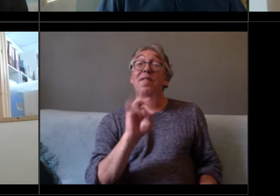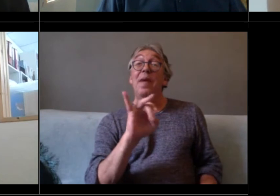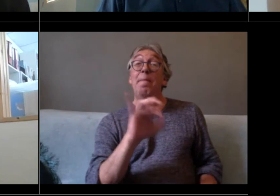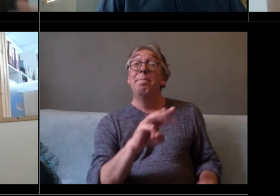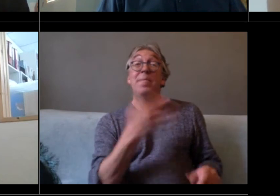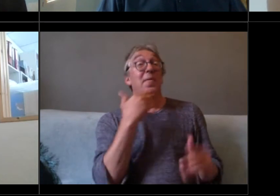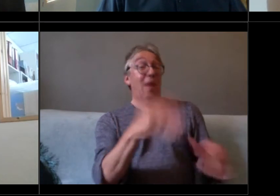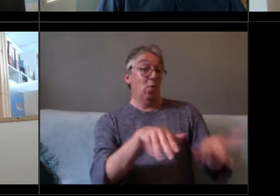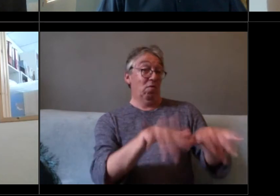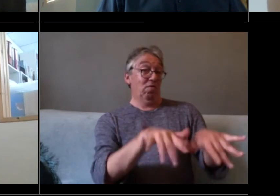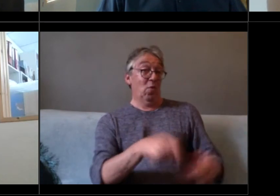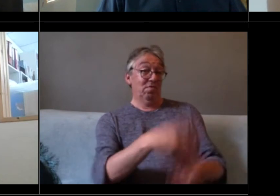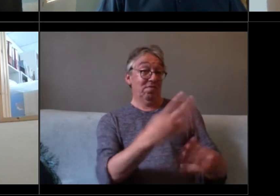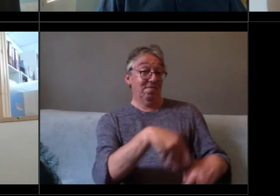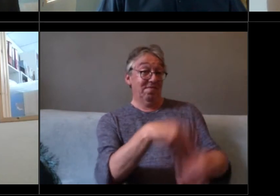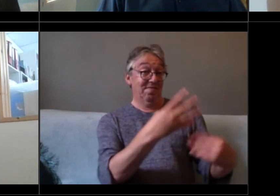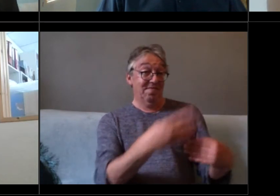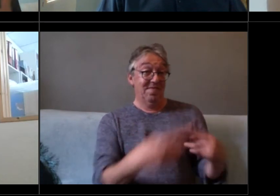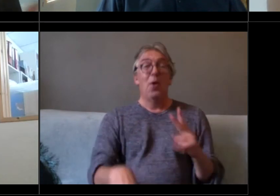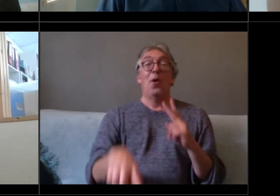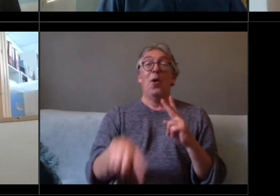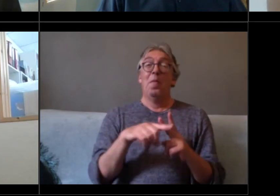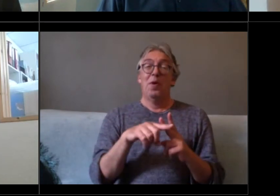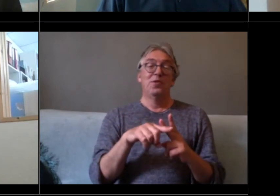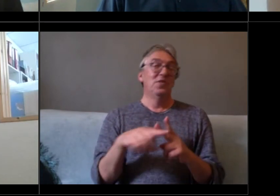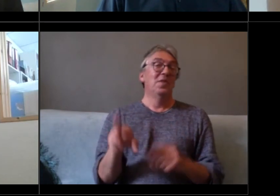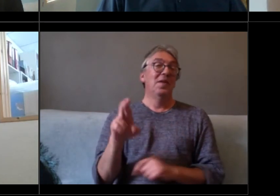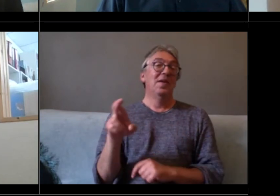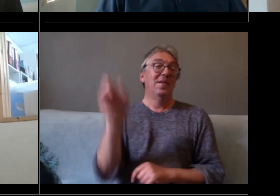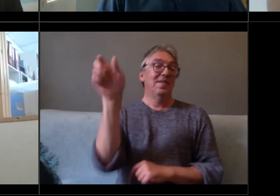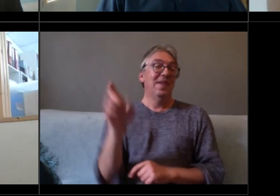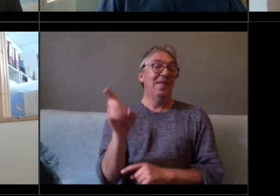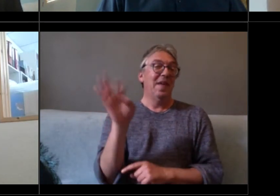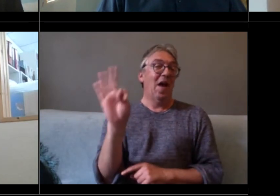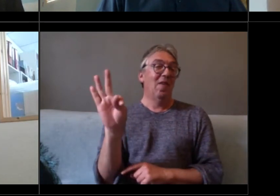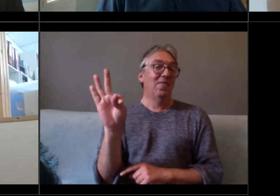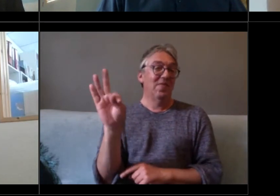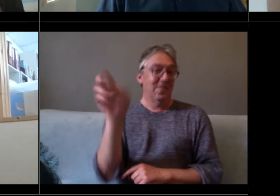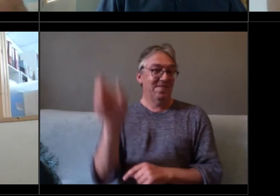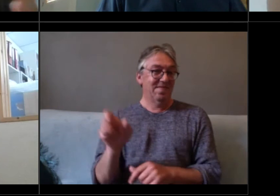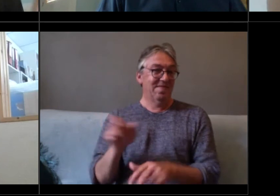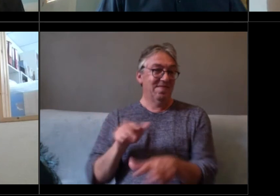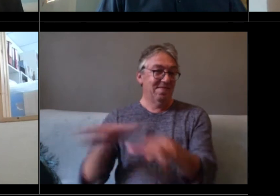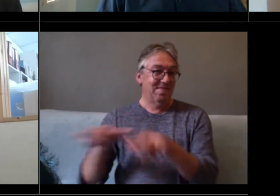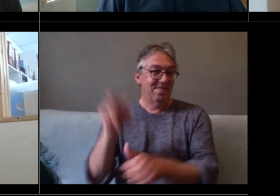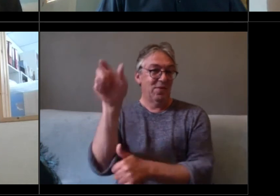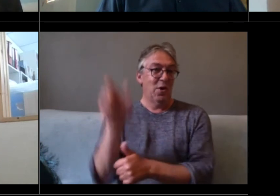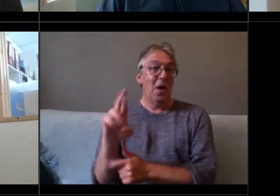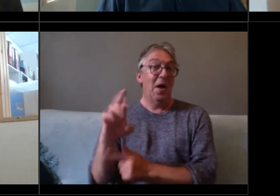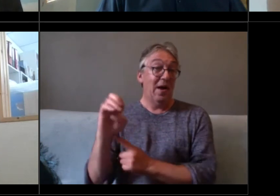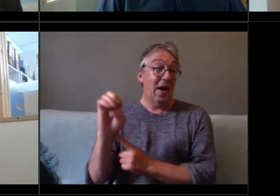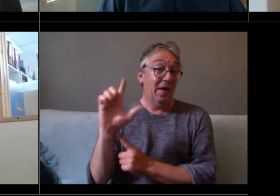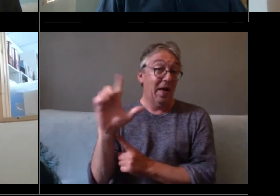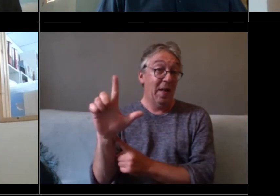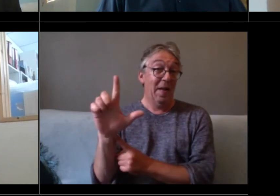And then my colleagues who have been organising the webinar. So, this is Raquel, many of you were in touch with.